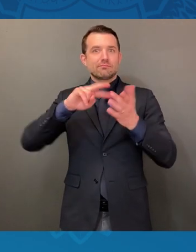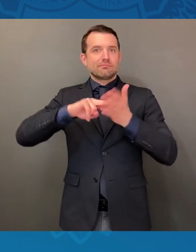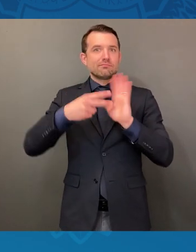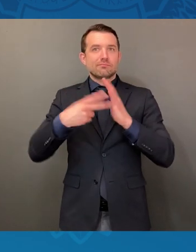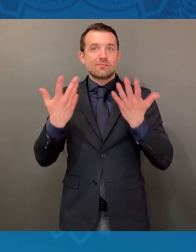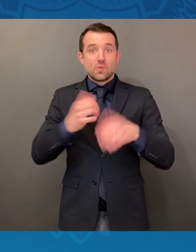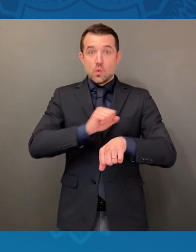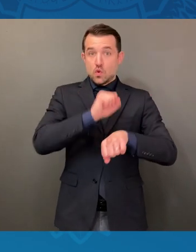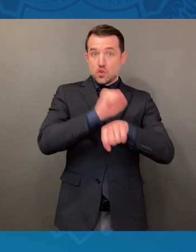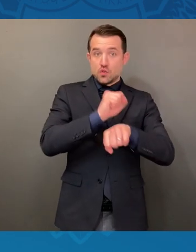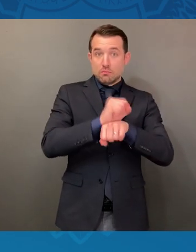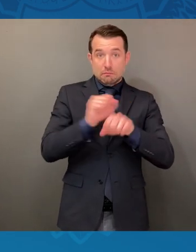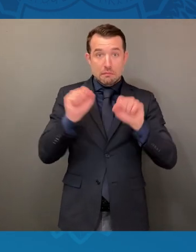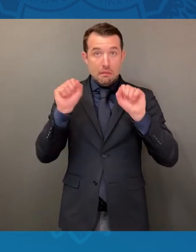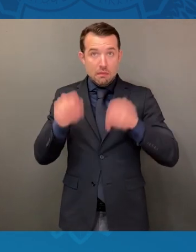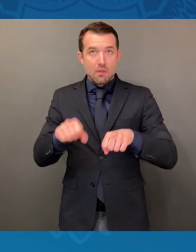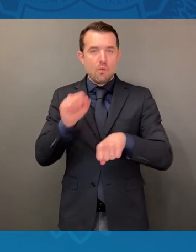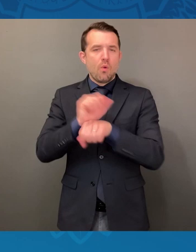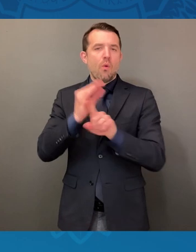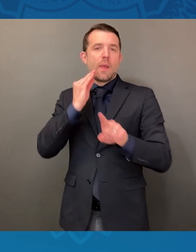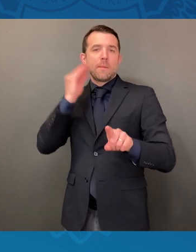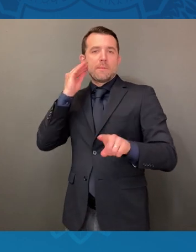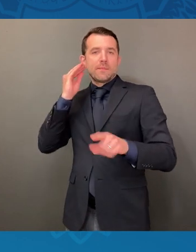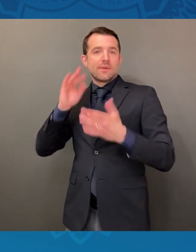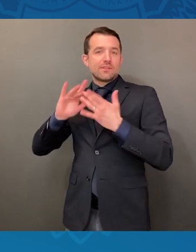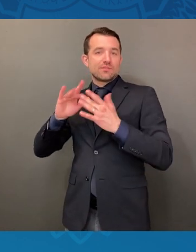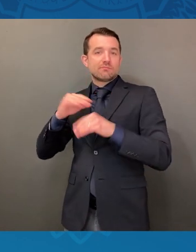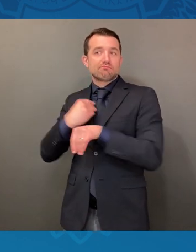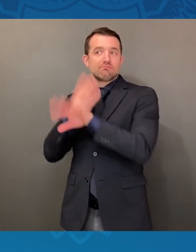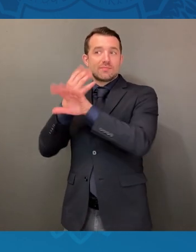It allows companies to find talent wherever it might be.